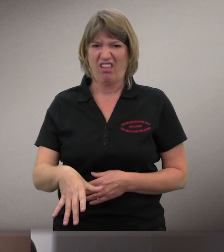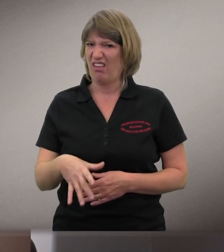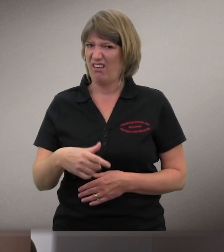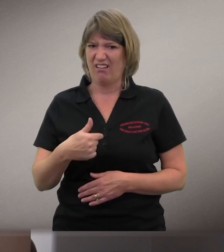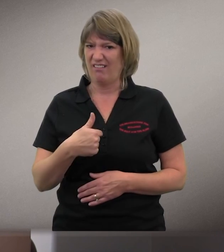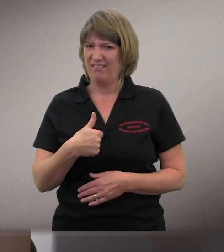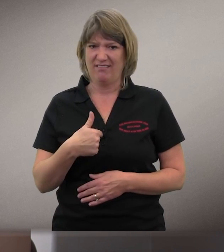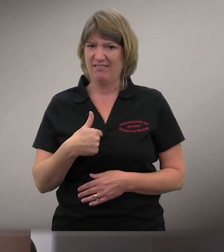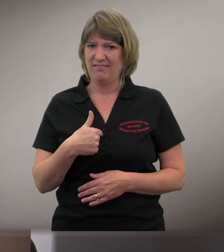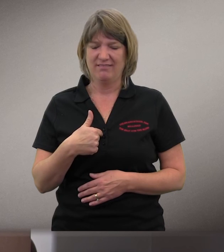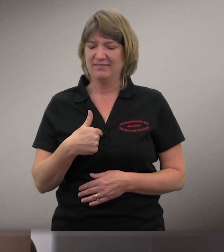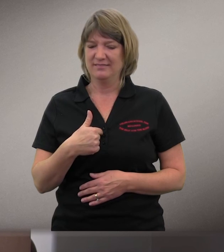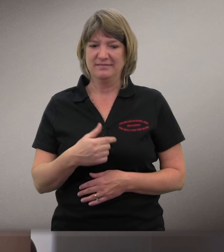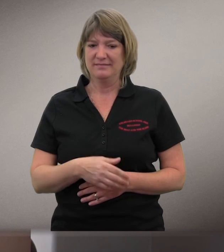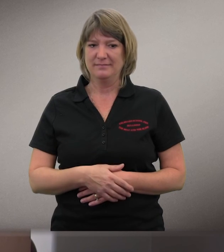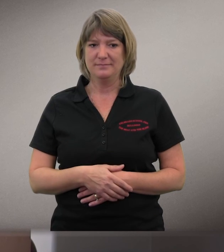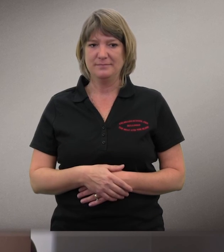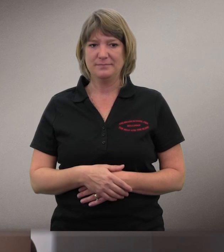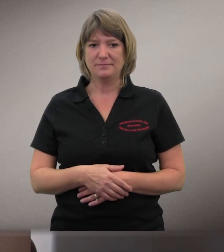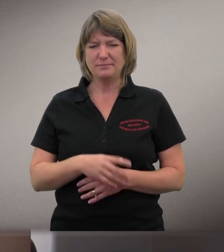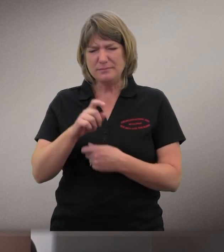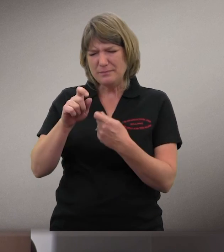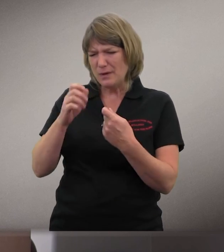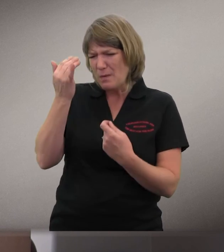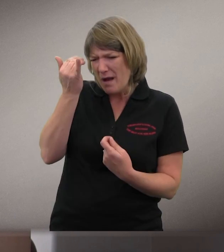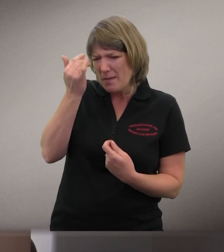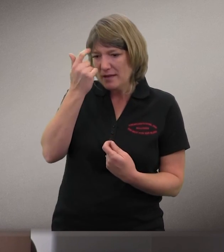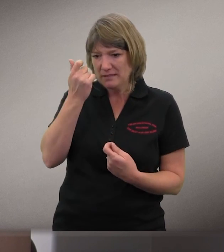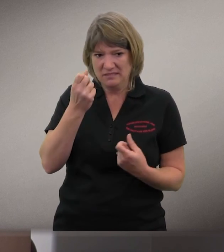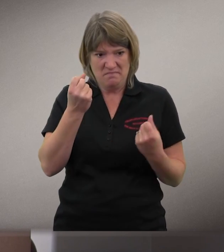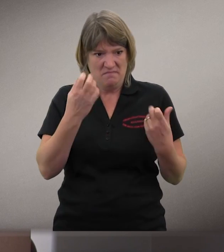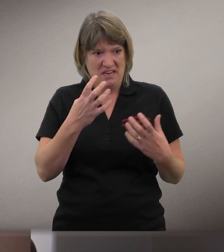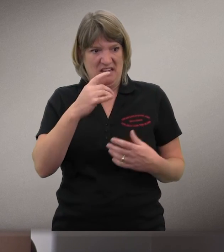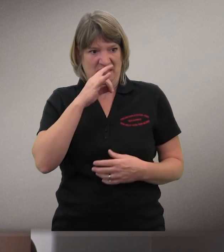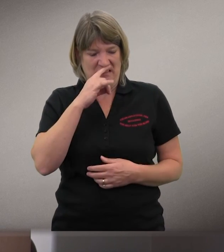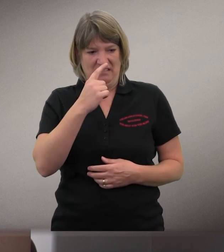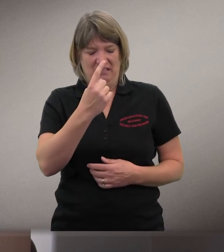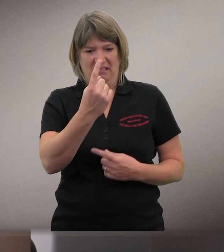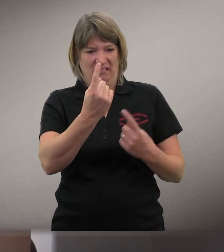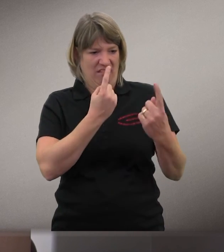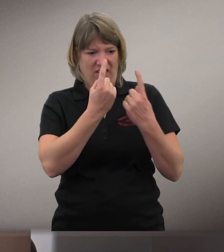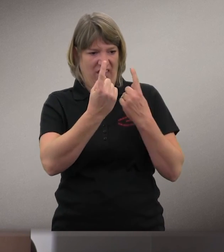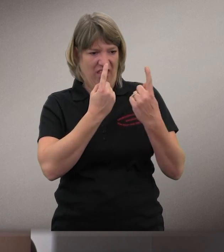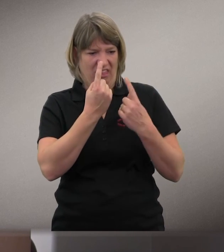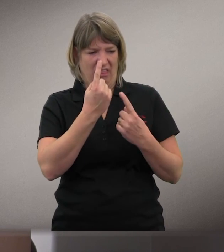I never liked them. Specifically, because a lot of kids would come up to me